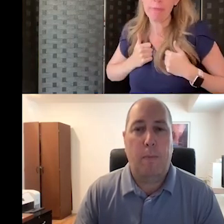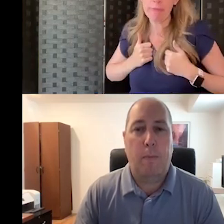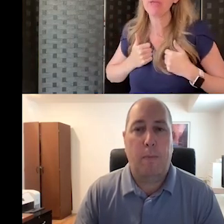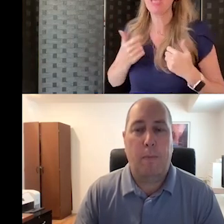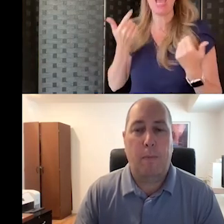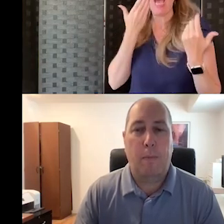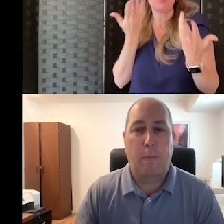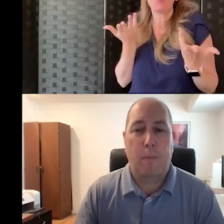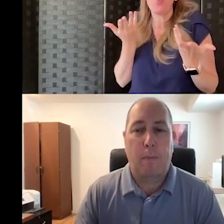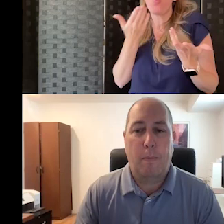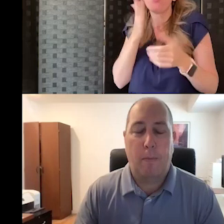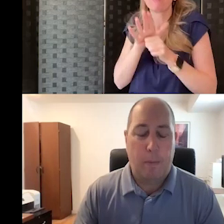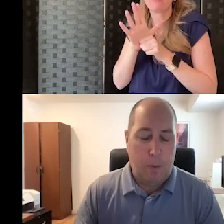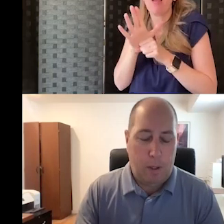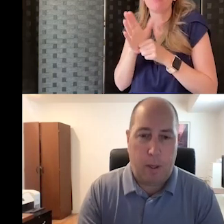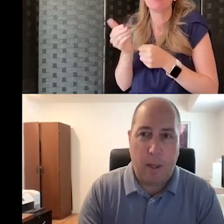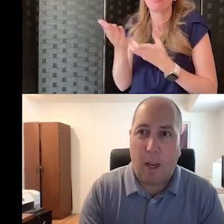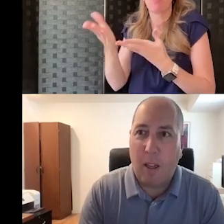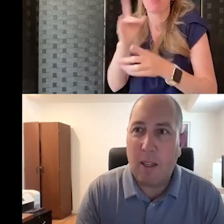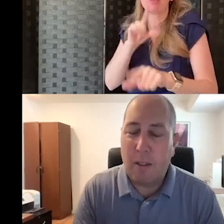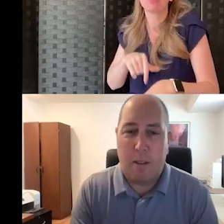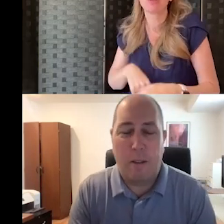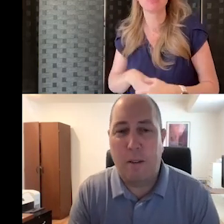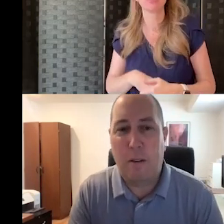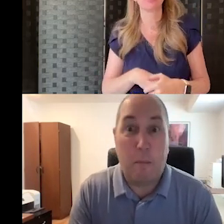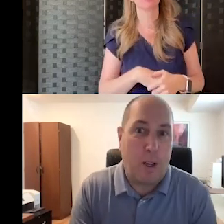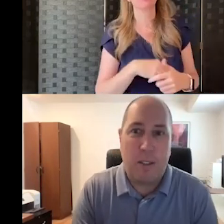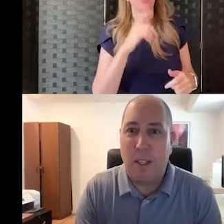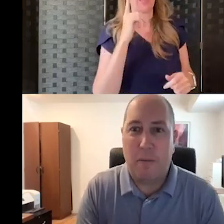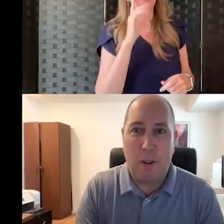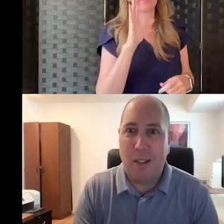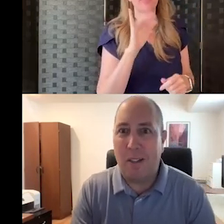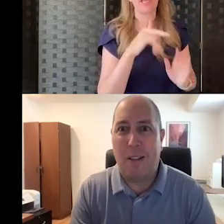know it well enough to give you good guidance. >> Jared: It highlights the complexity of grid